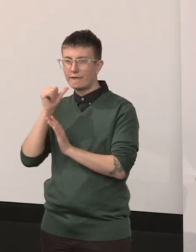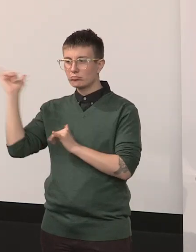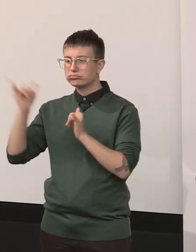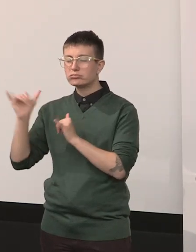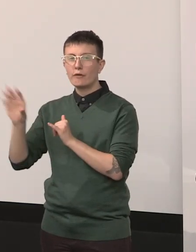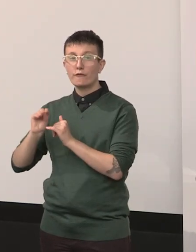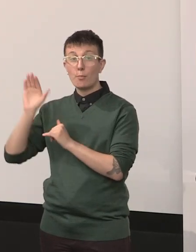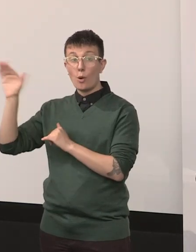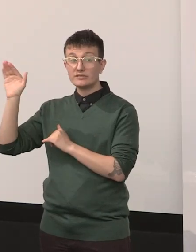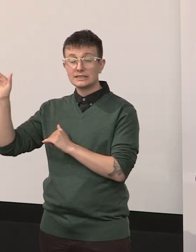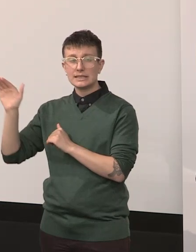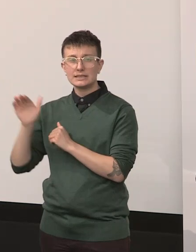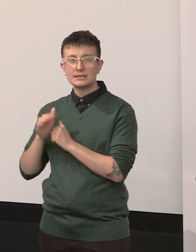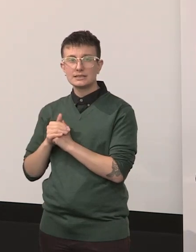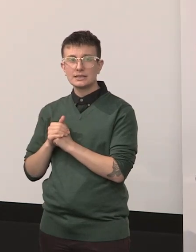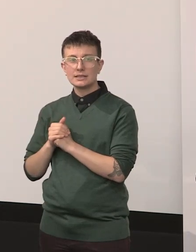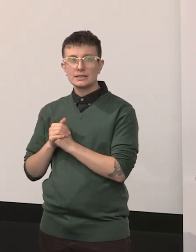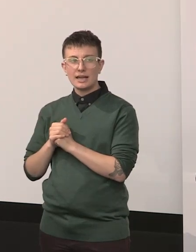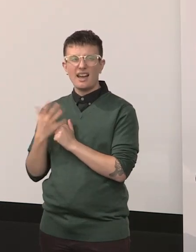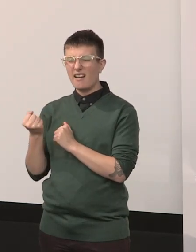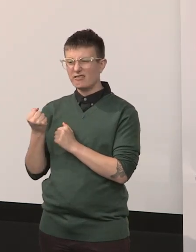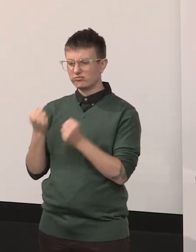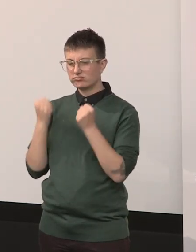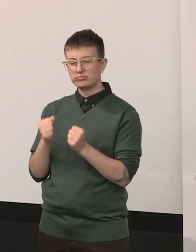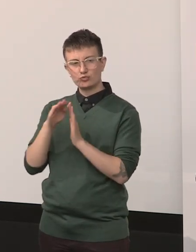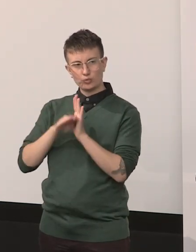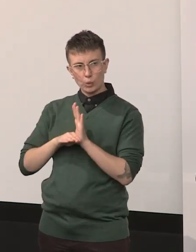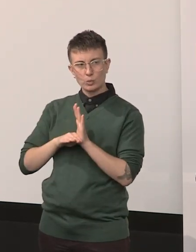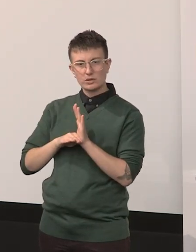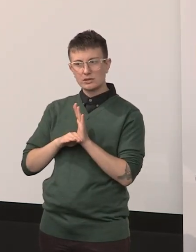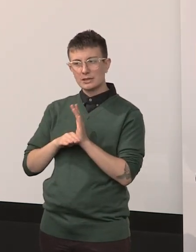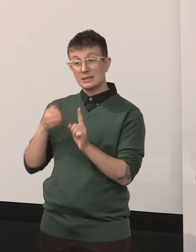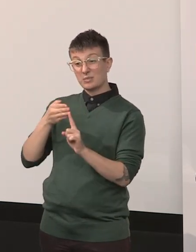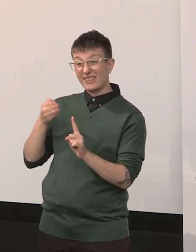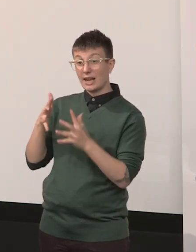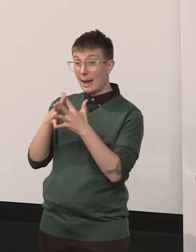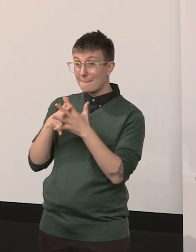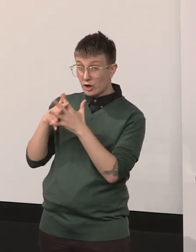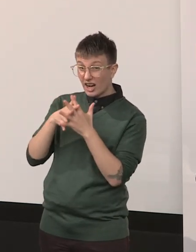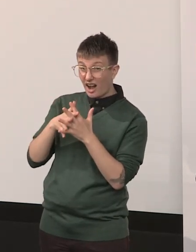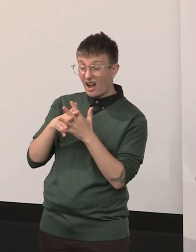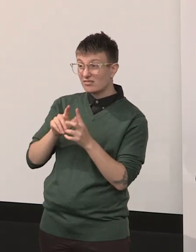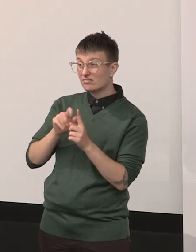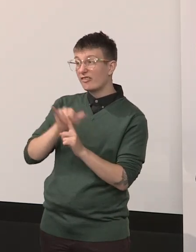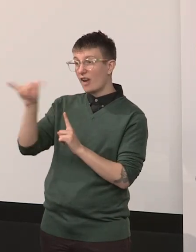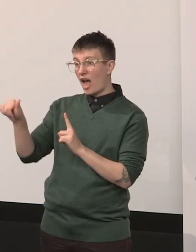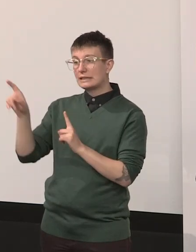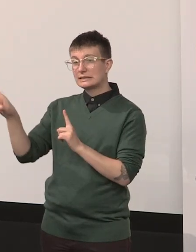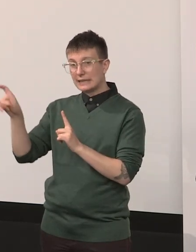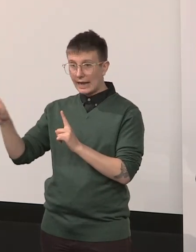Zealand crew flying the long-haul international routes, and there are stricter requirements now for any